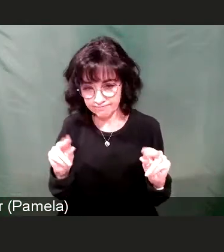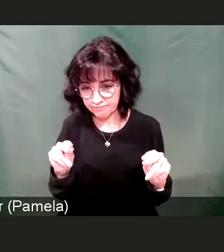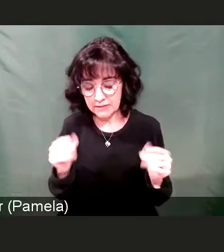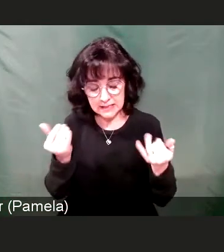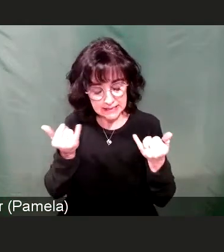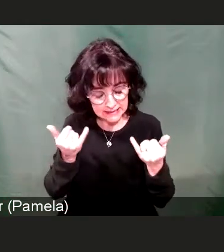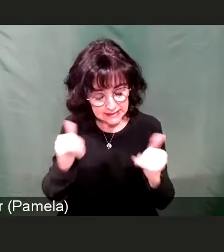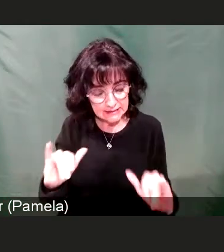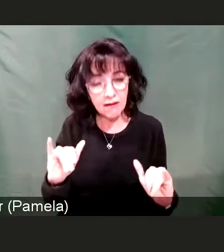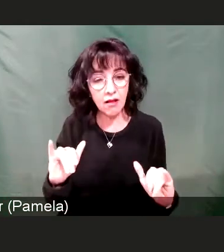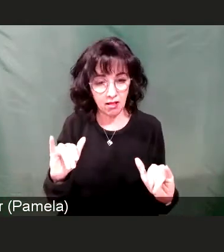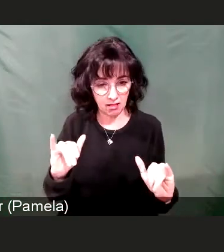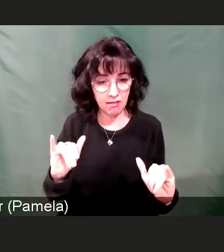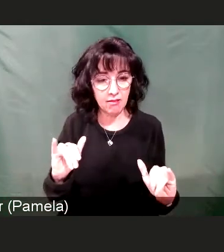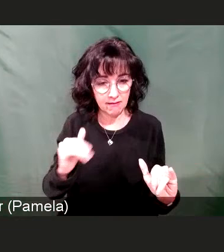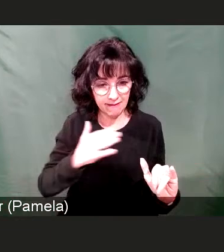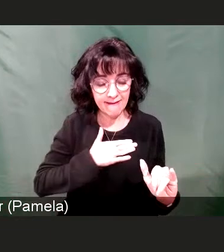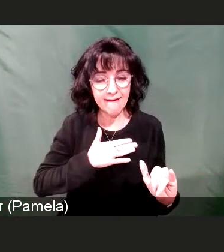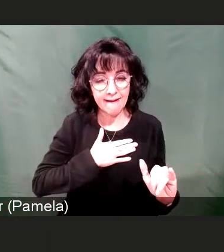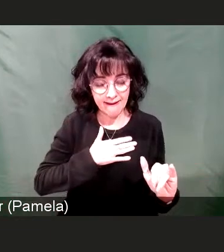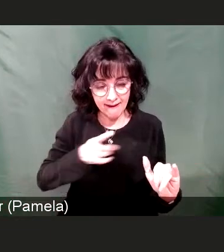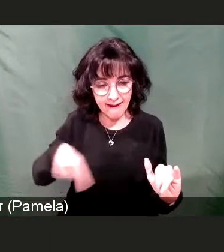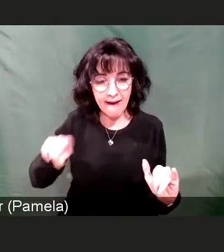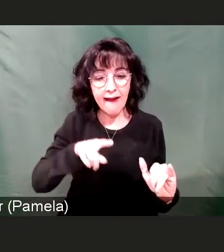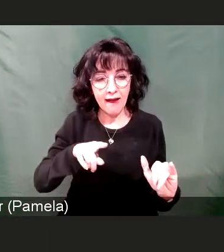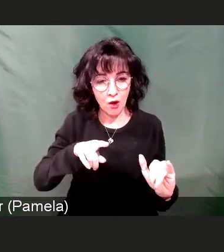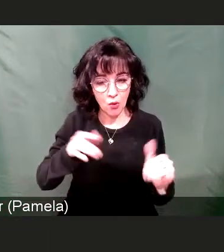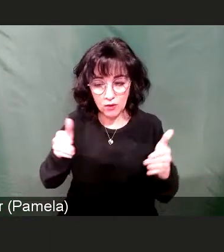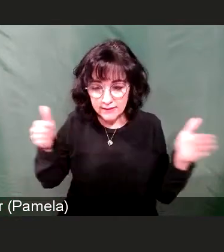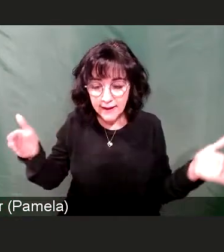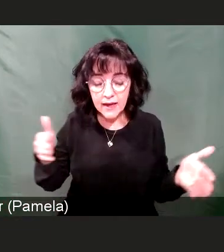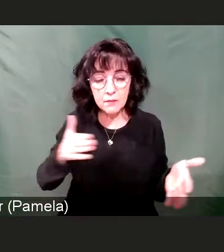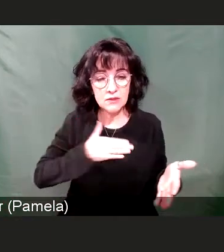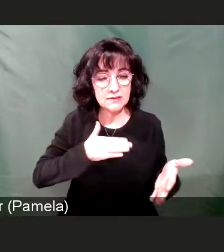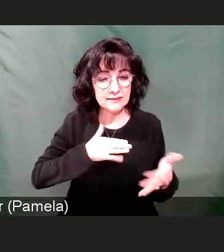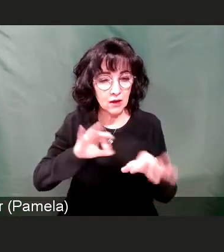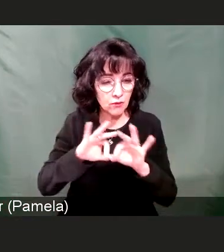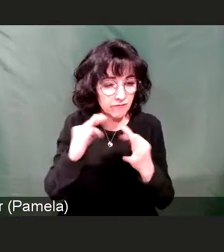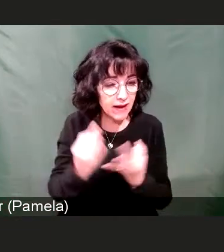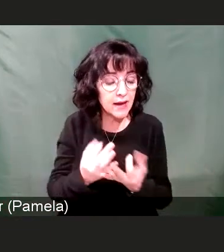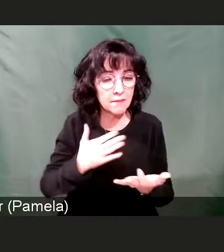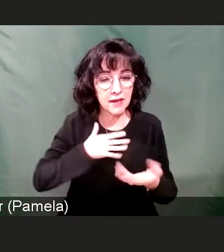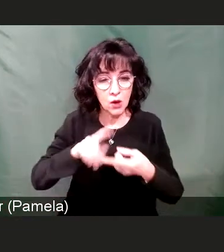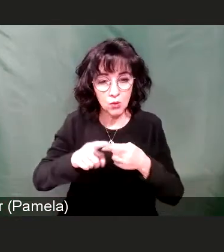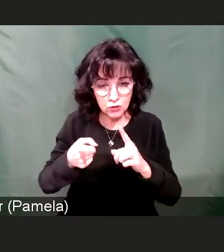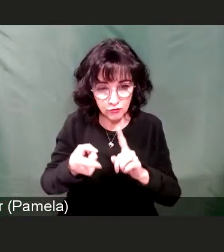friends and loved ones hospitalized because of COVID-19 throughout the state.